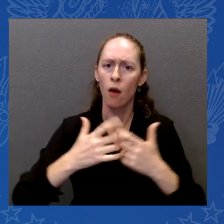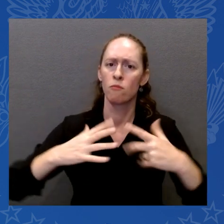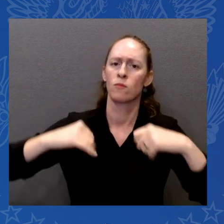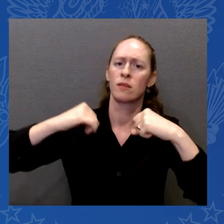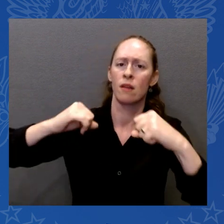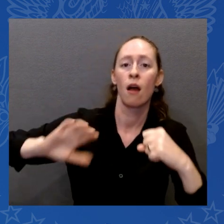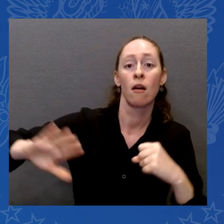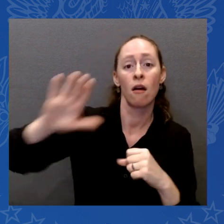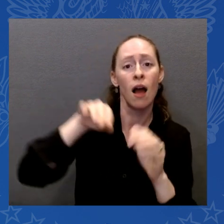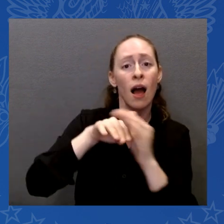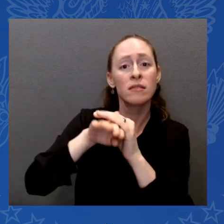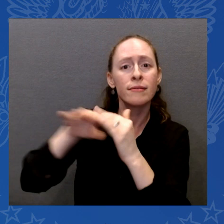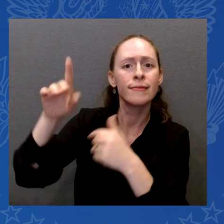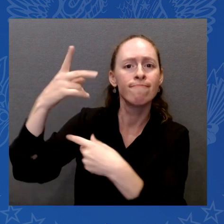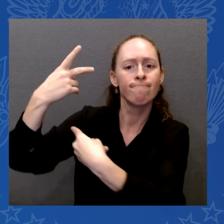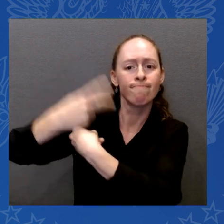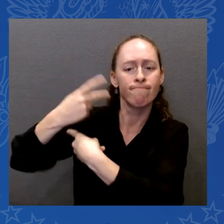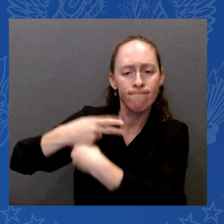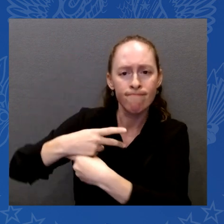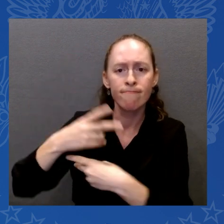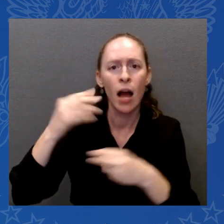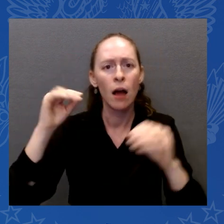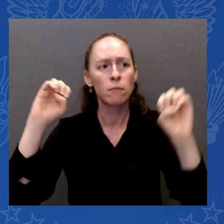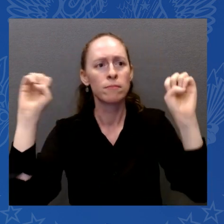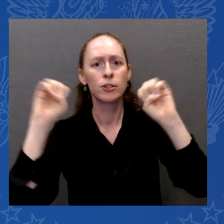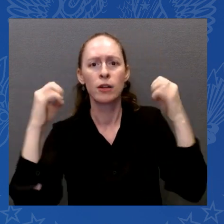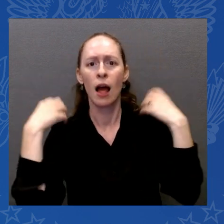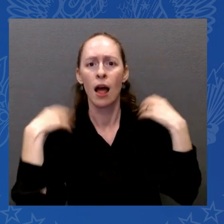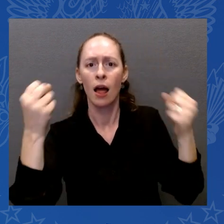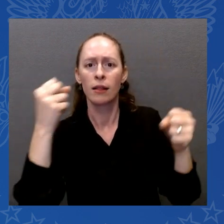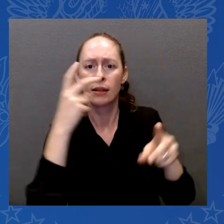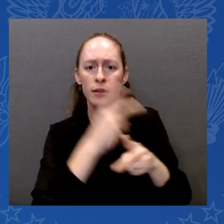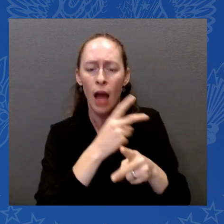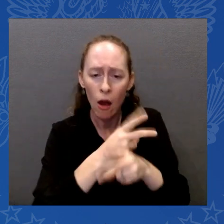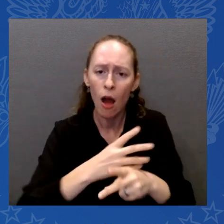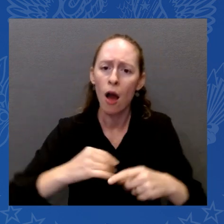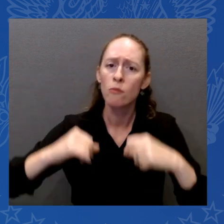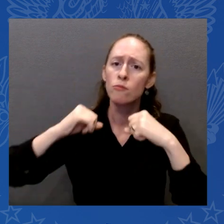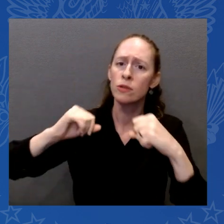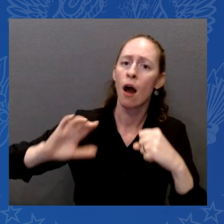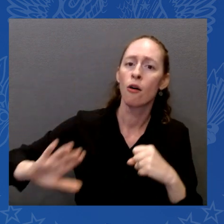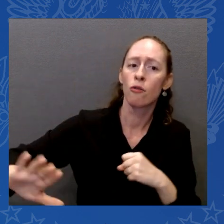to protect a woman's right to travel to get healthcare -- get the healthcare she needs;